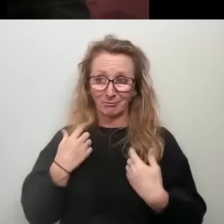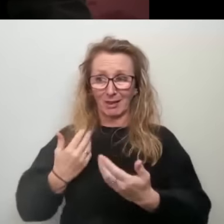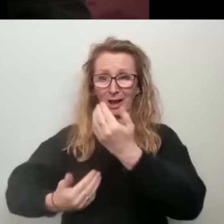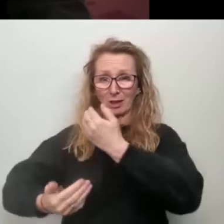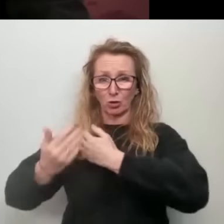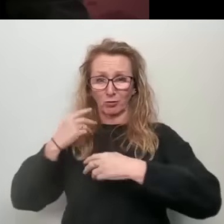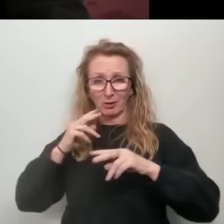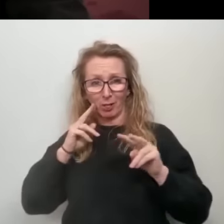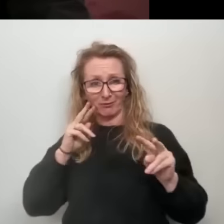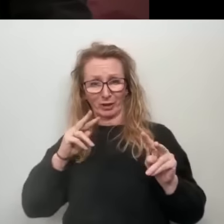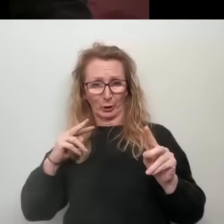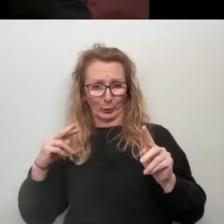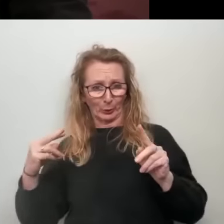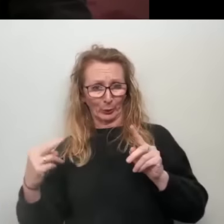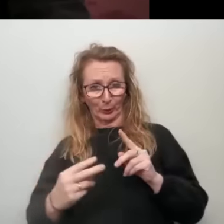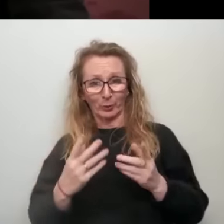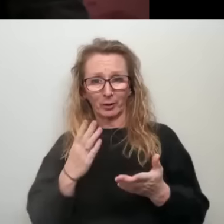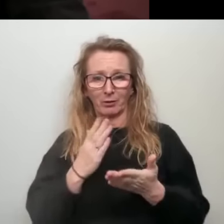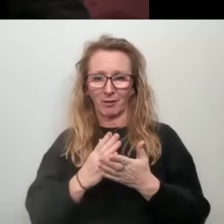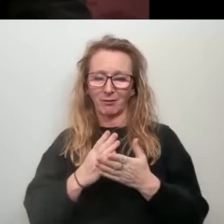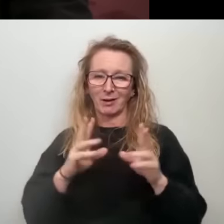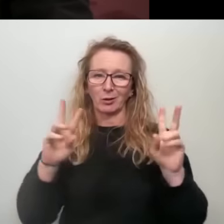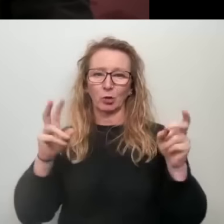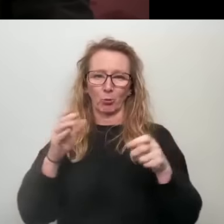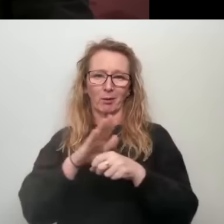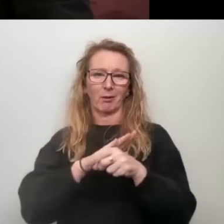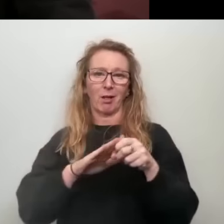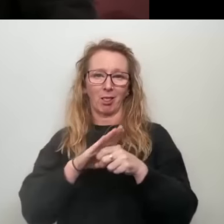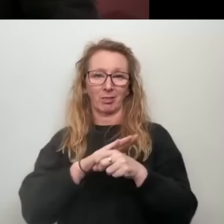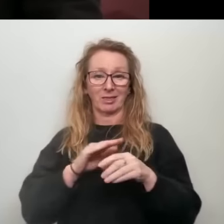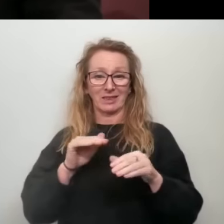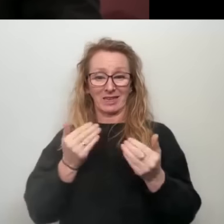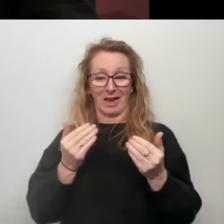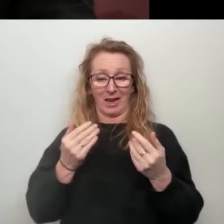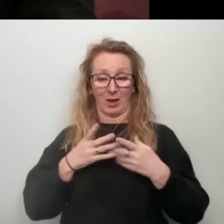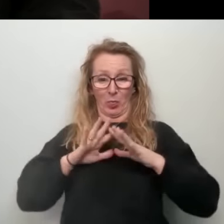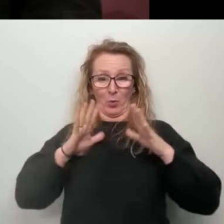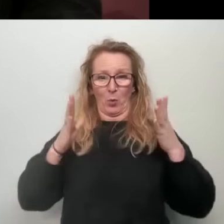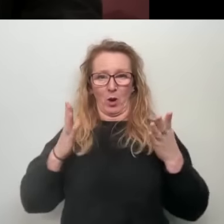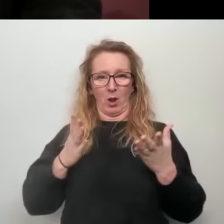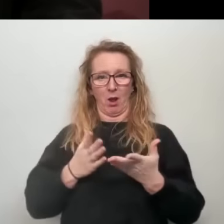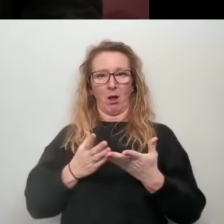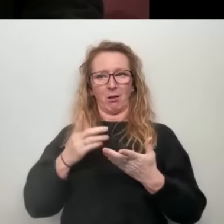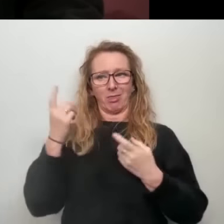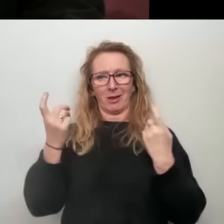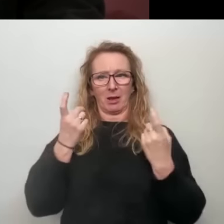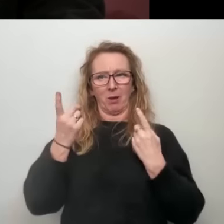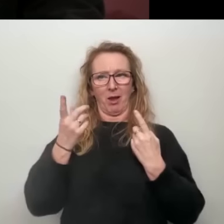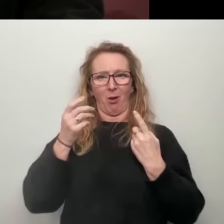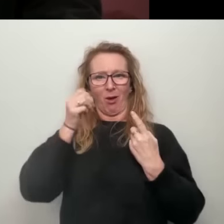but also very topical on a day when the world is thinking about the exploitation of mineral resources.